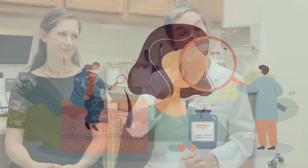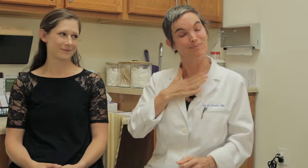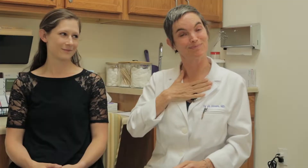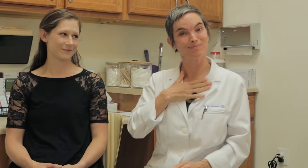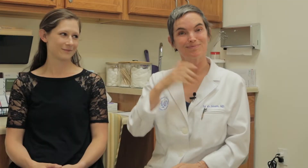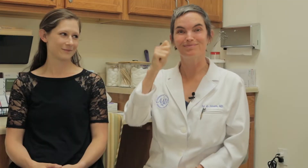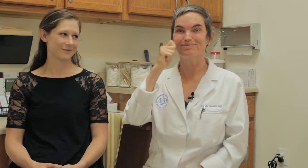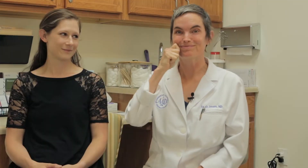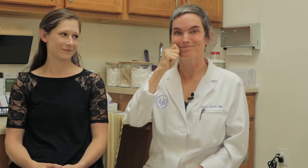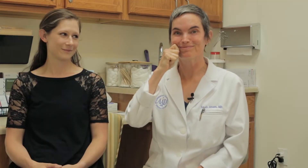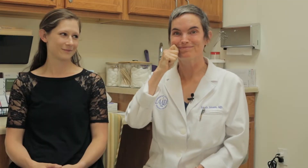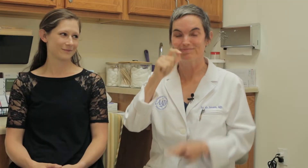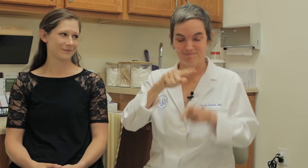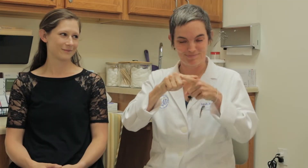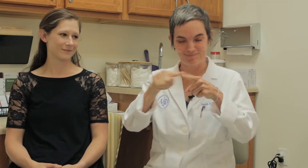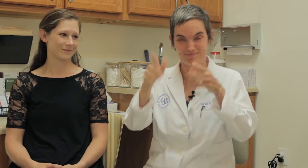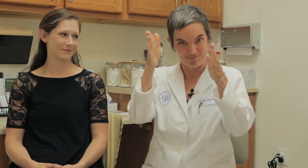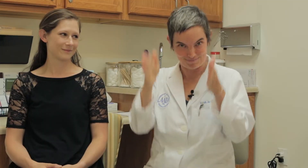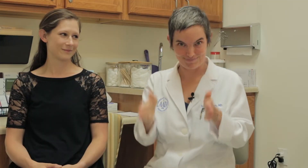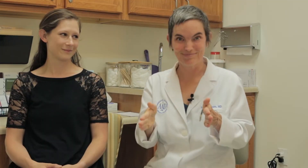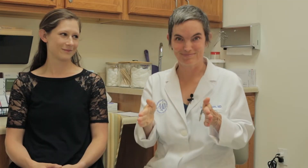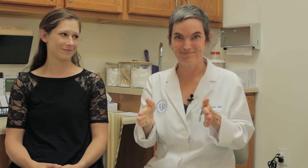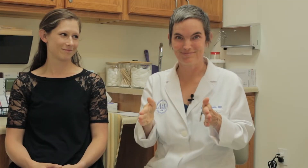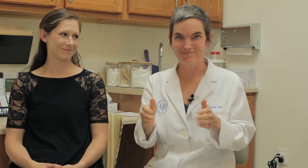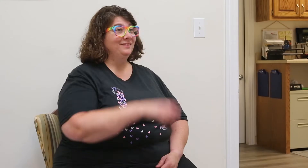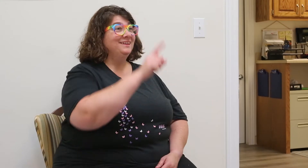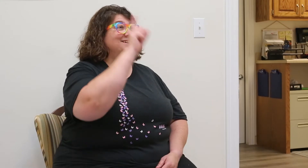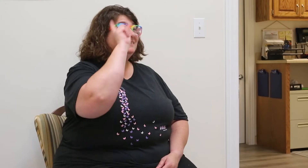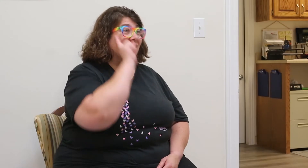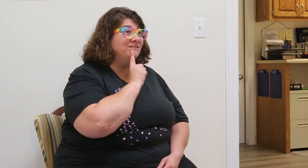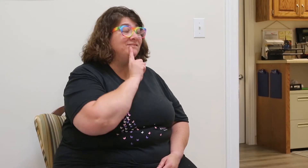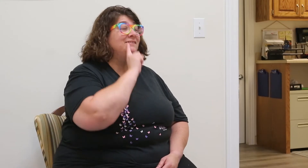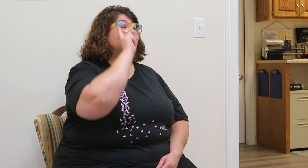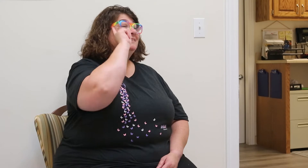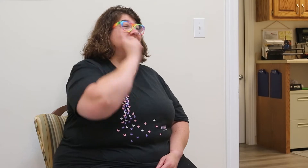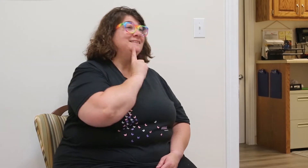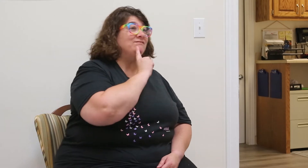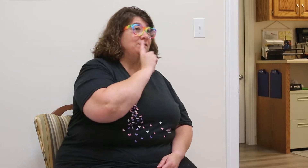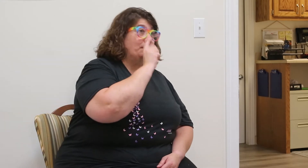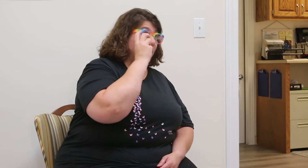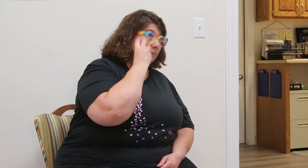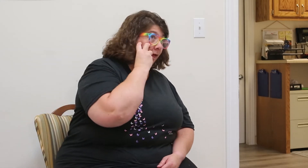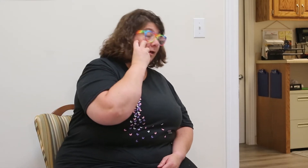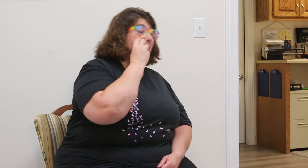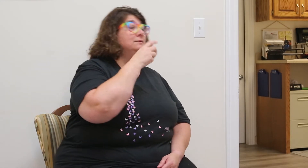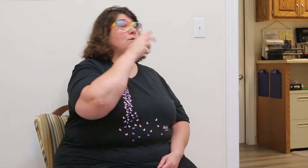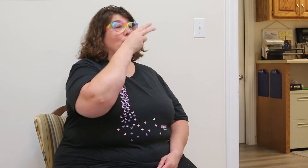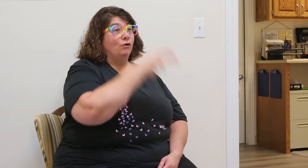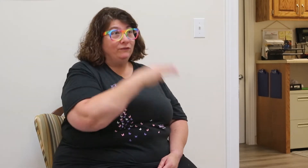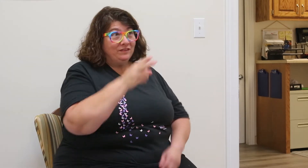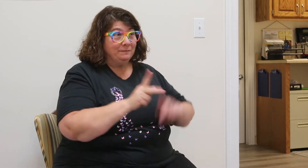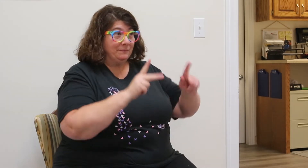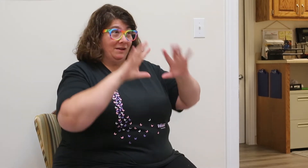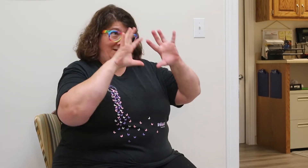I am a dermatologist. The Deaf, hard of hearing, and Deafblind community